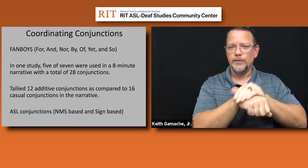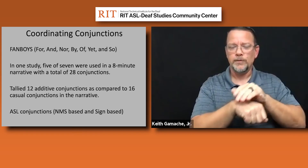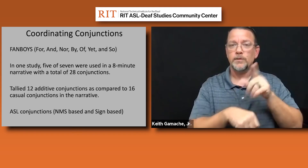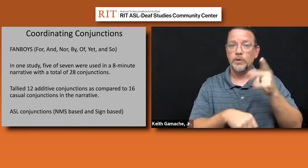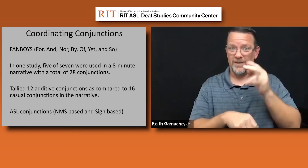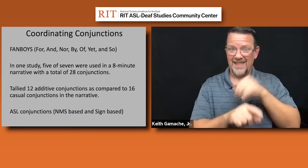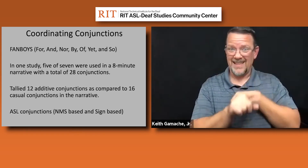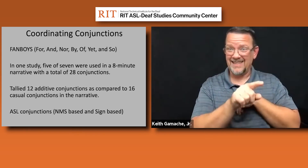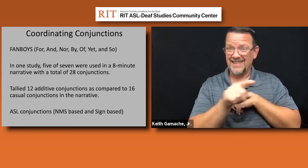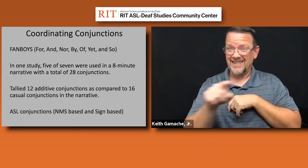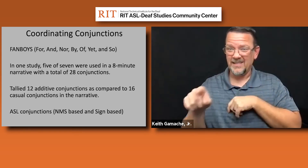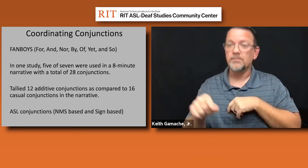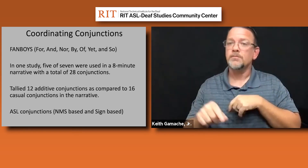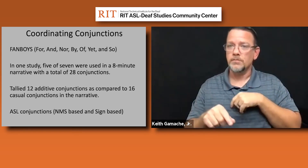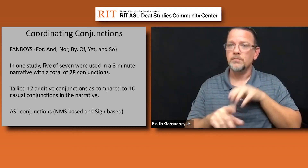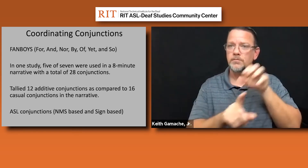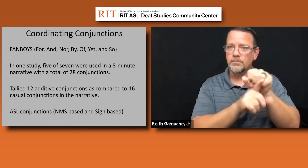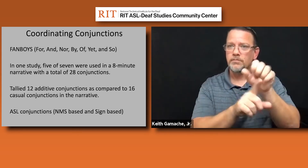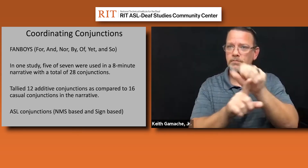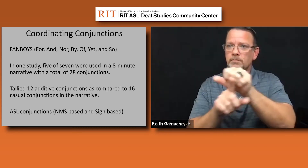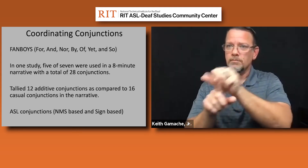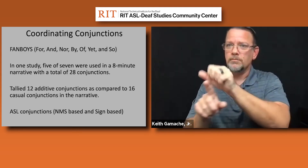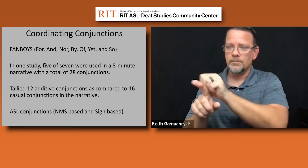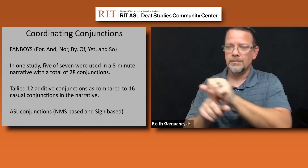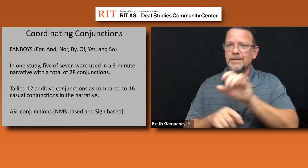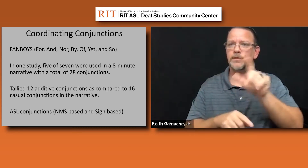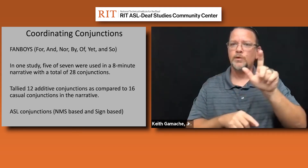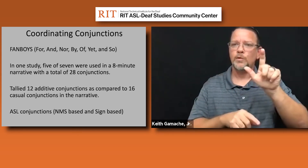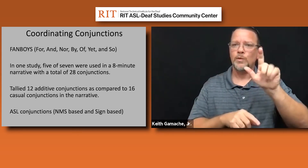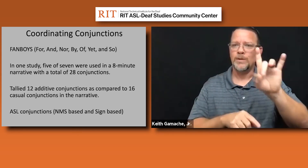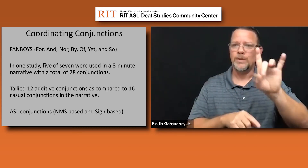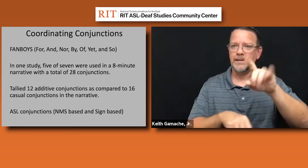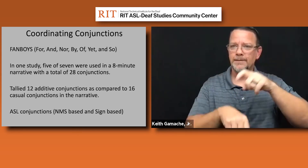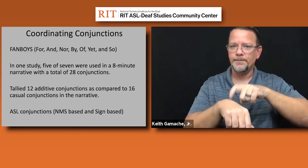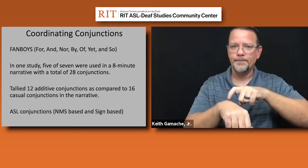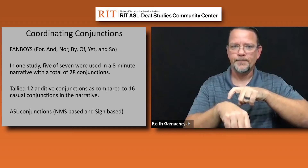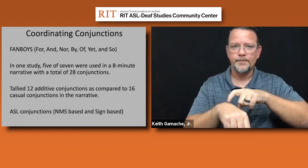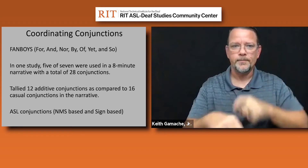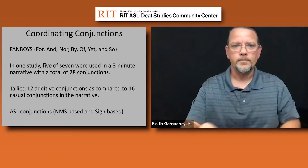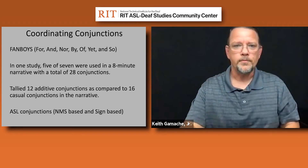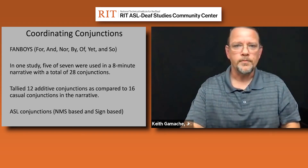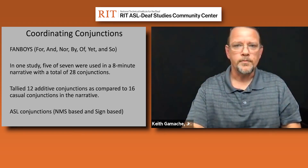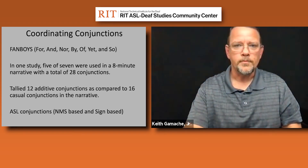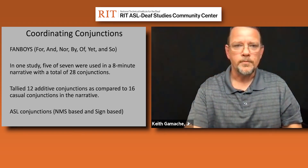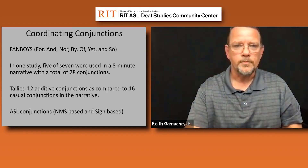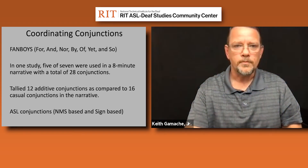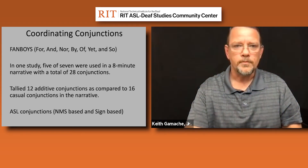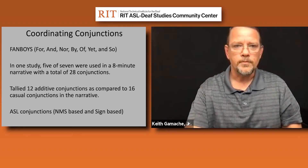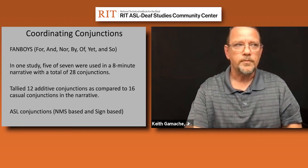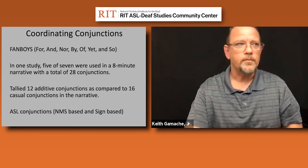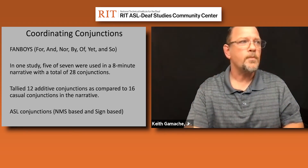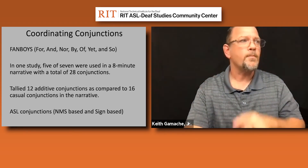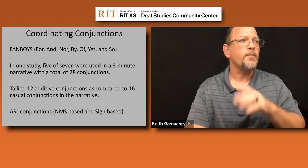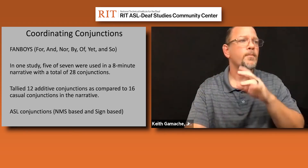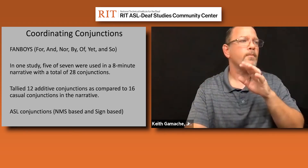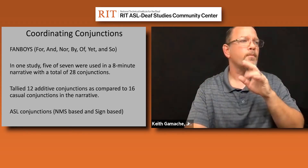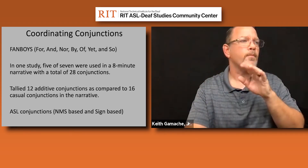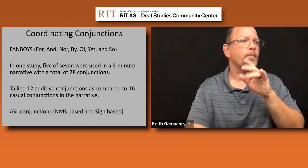who uses this acronym FANBOYS-- that's all of the conjunctions-- and you know that there are in an 8-minute video